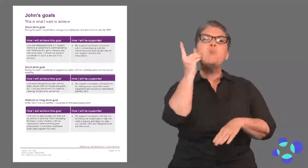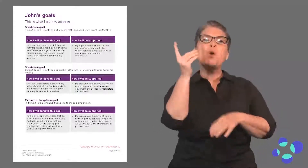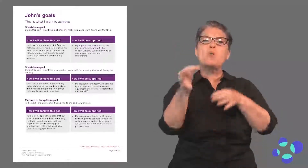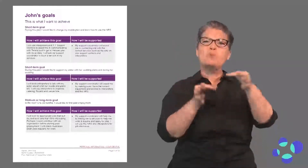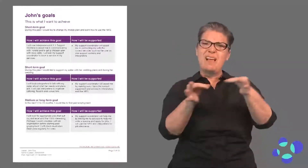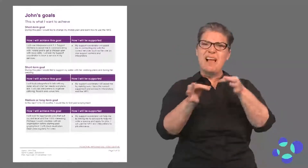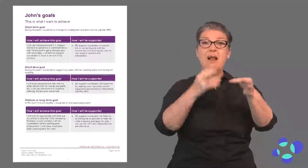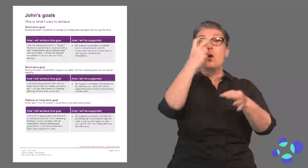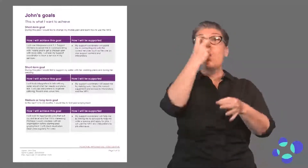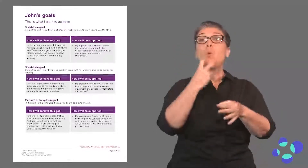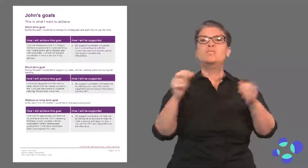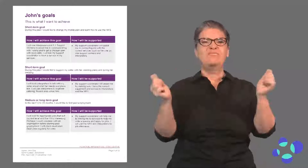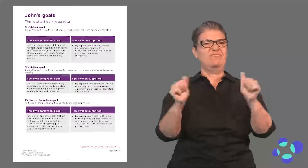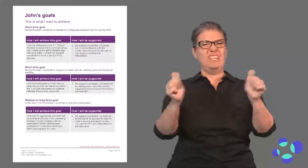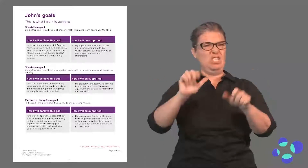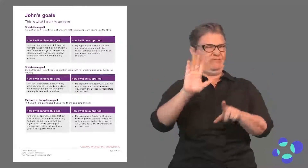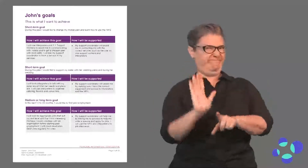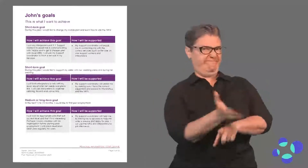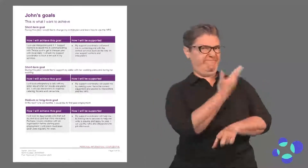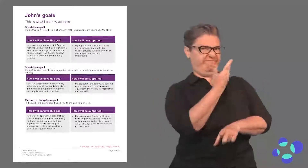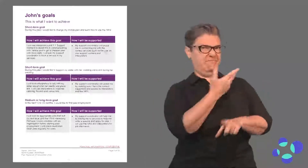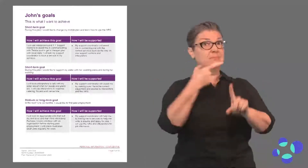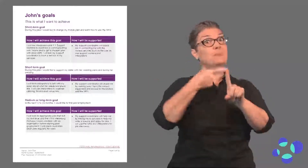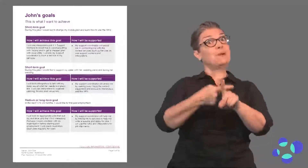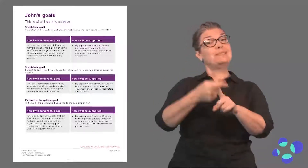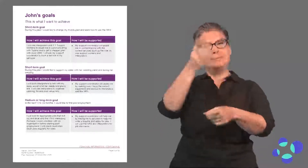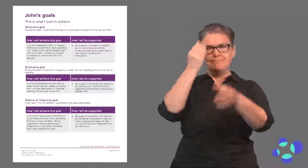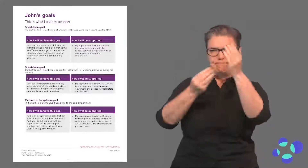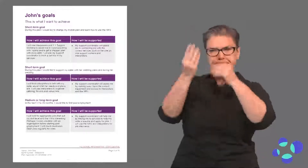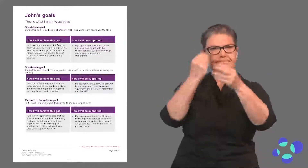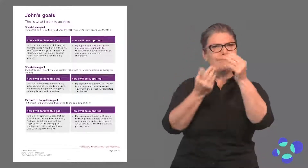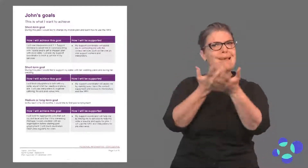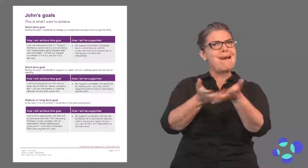I would like to change to a new mobile plan and discard my old one.